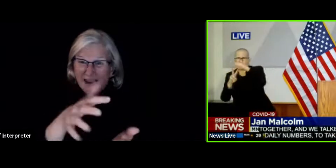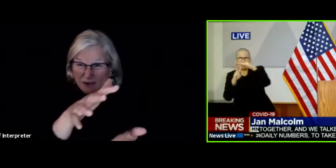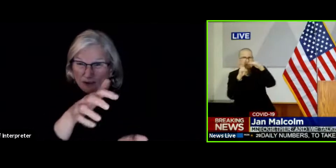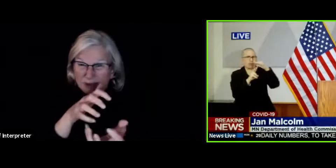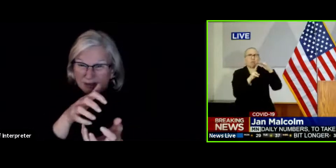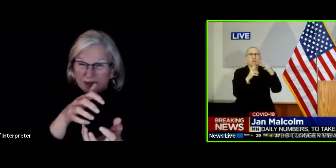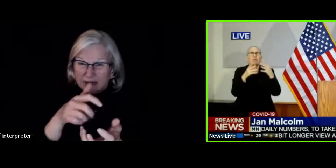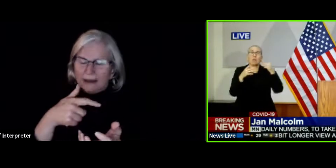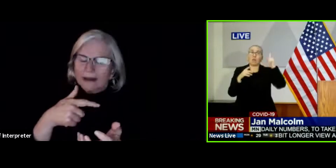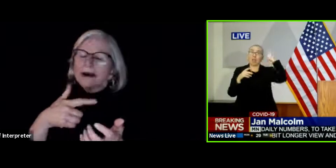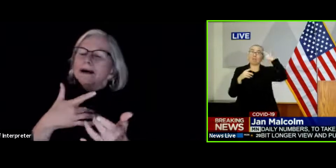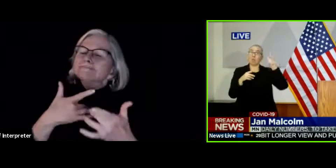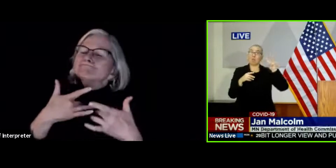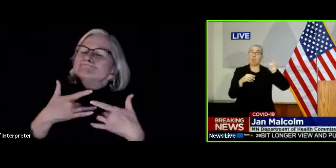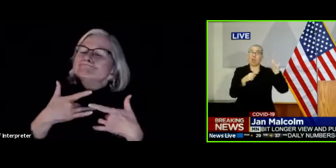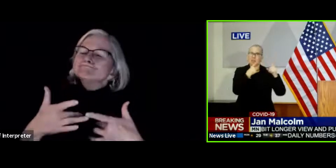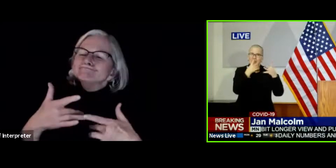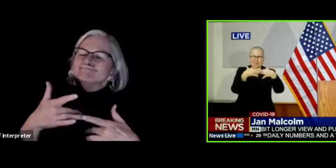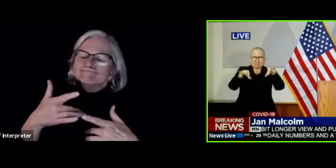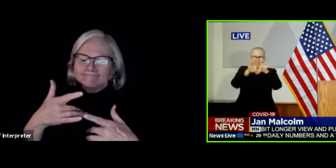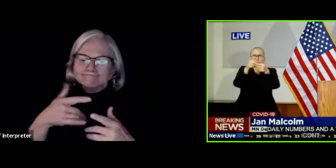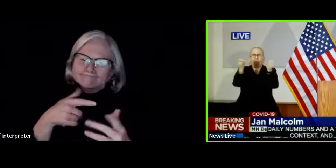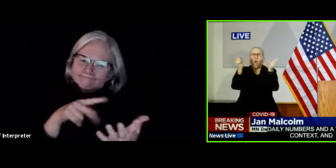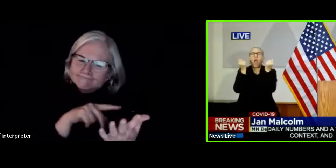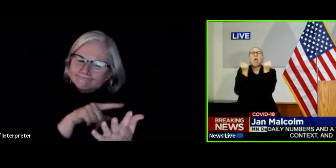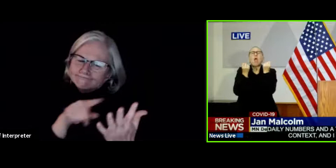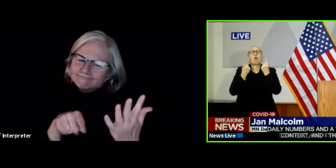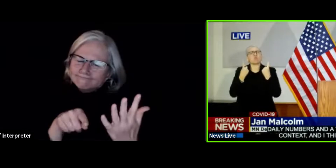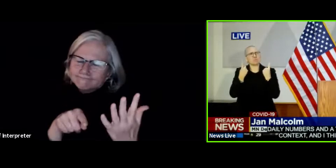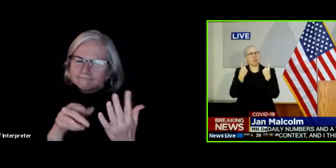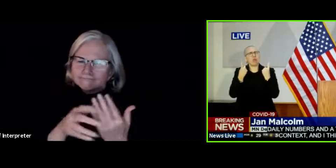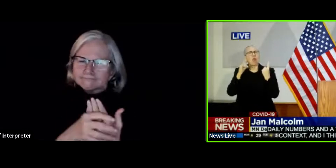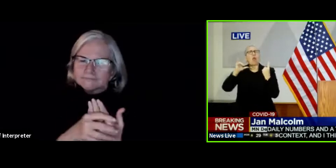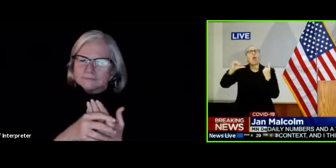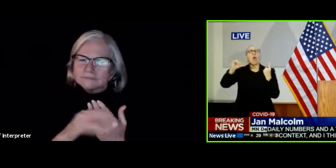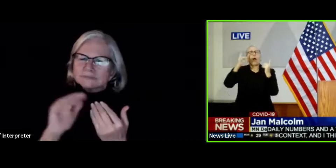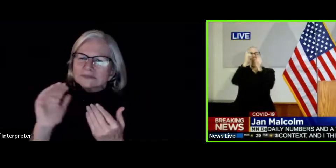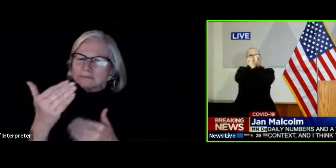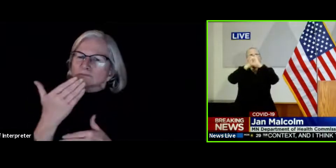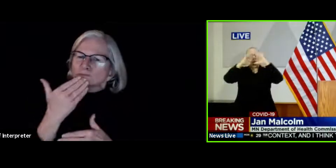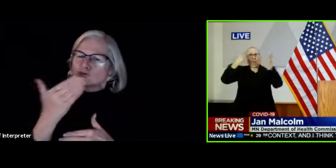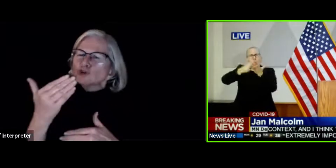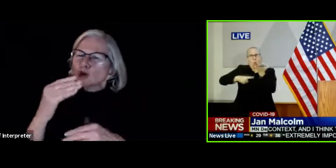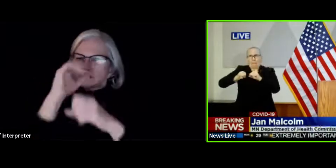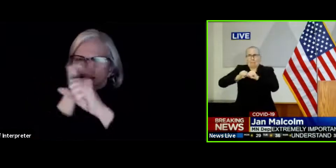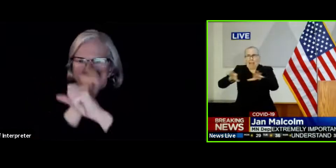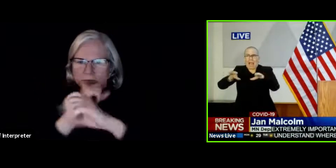WHOLE SCOPE OF THE PANDEMIC. THIS FIRST-BEFORE I GET INTO THE